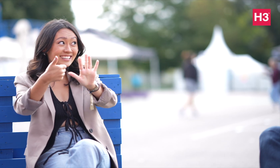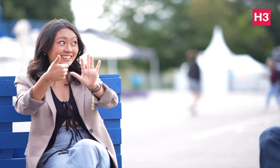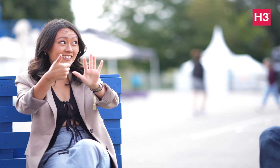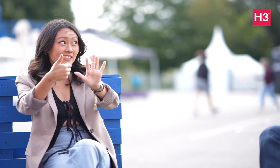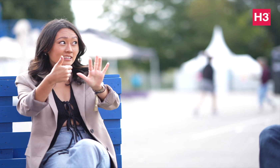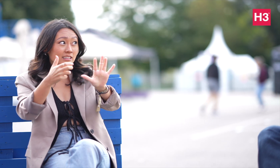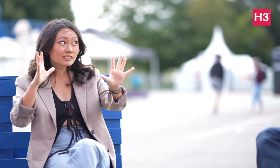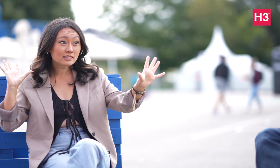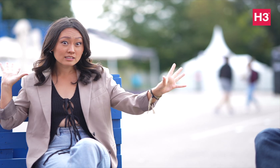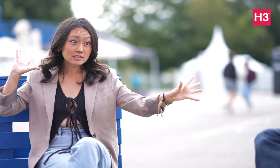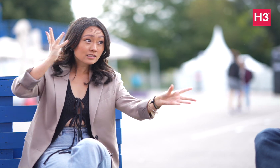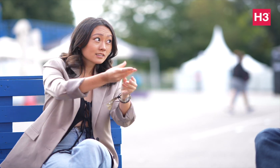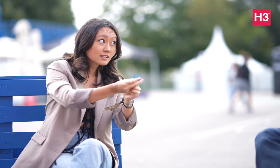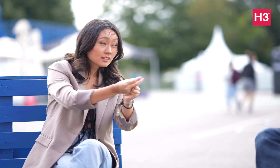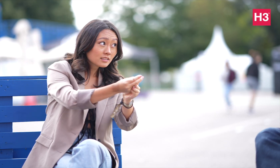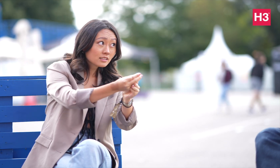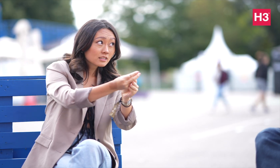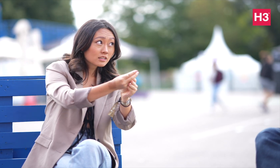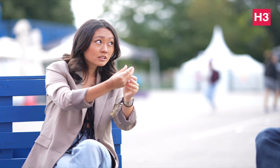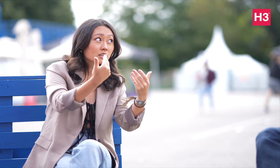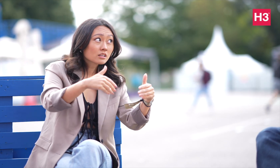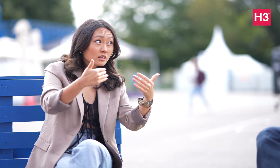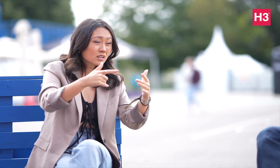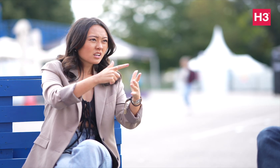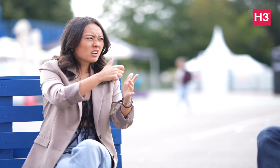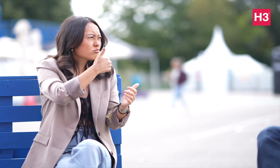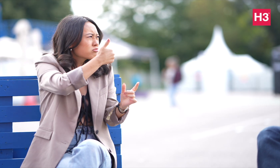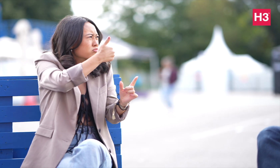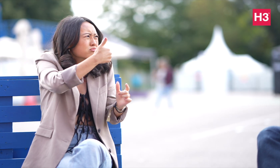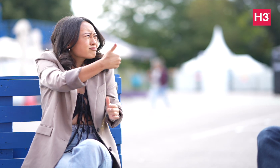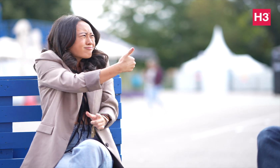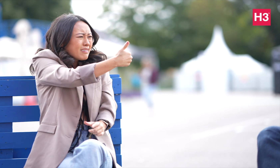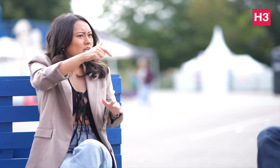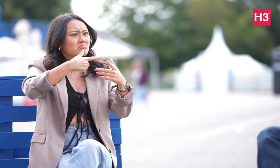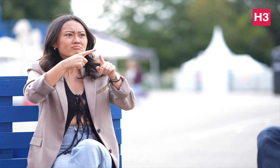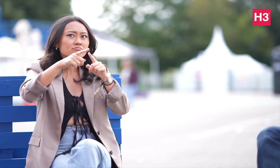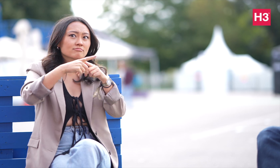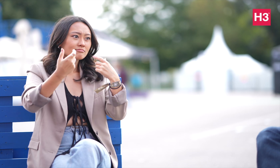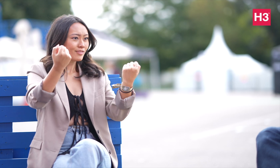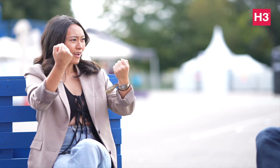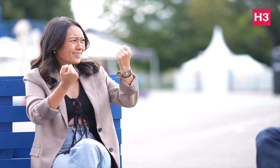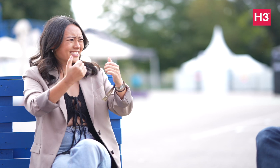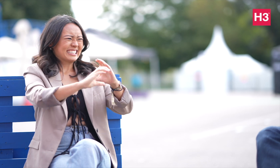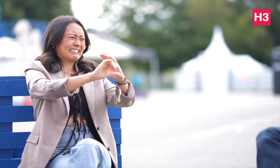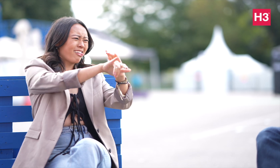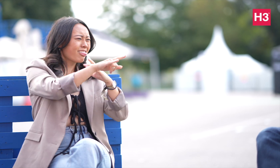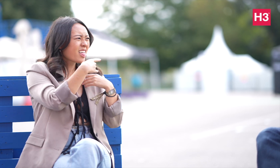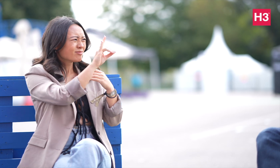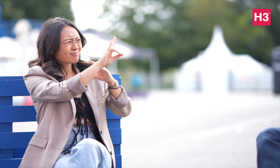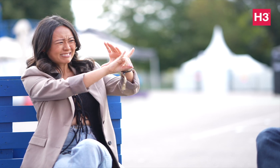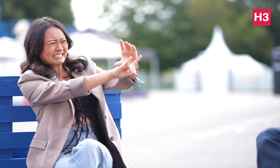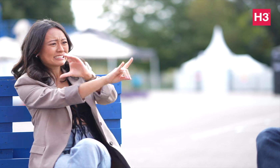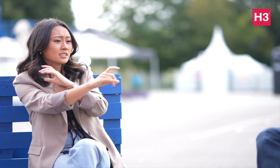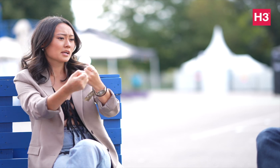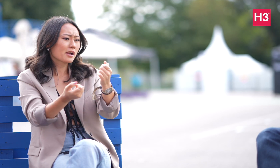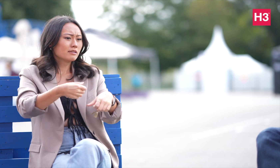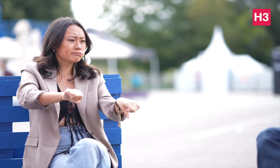trucks, semi-trailers, and you name it — mostly with men and sometimes with families. Out of all those trips, I’ve only encountered four bad drivers.